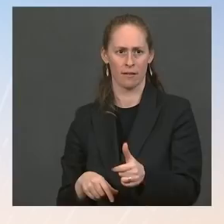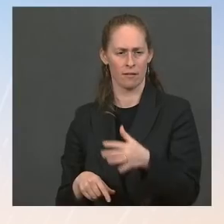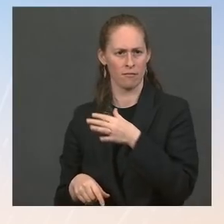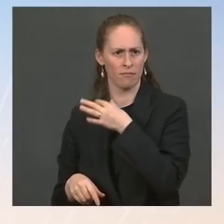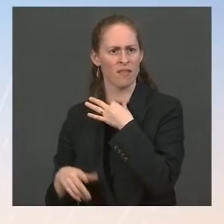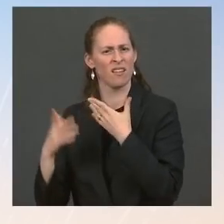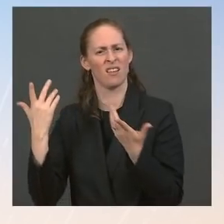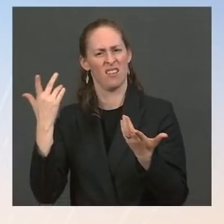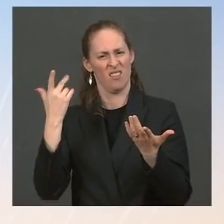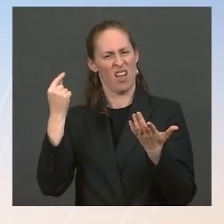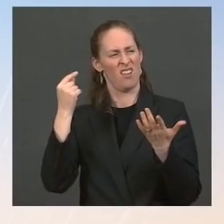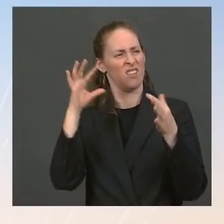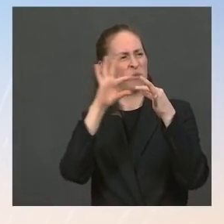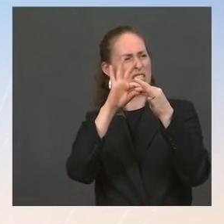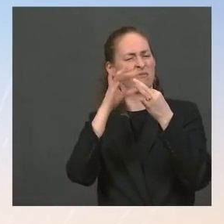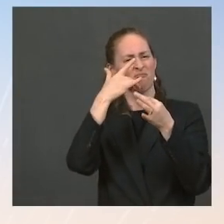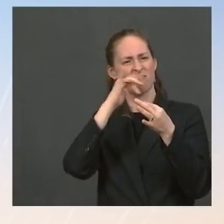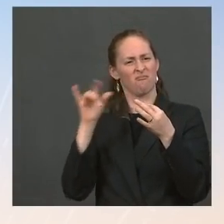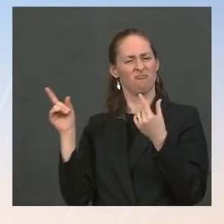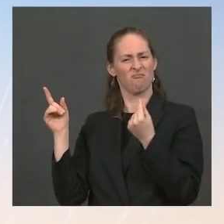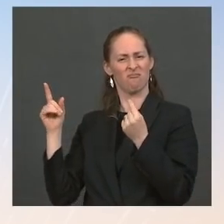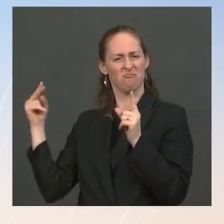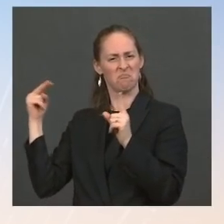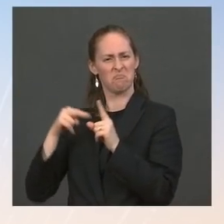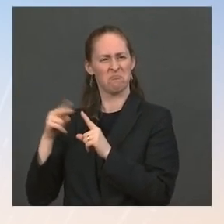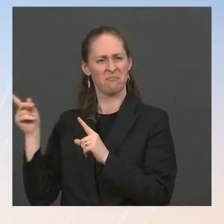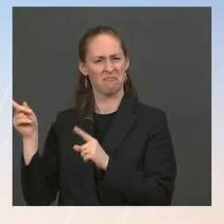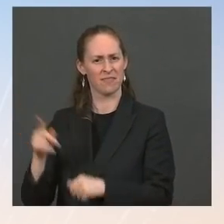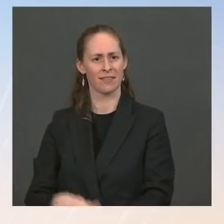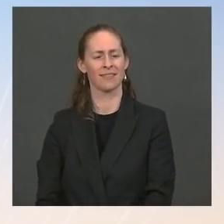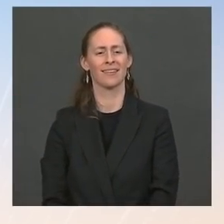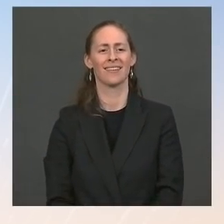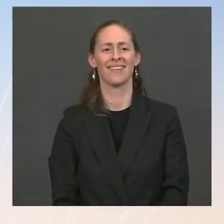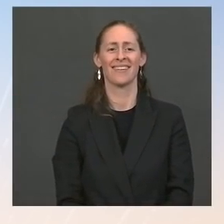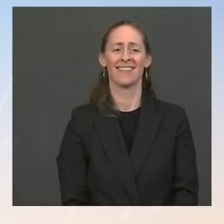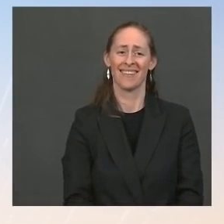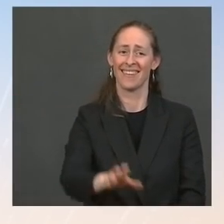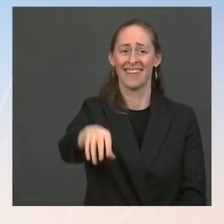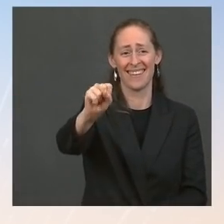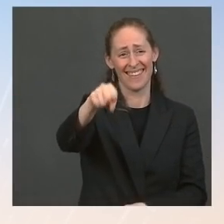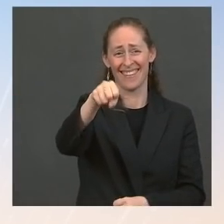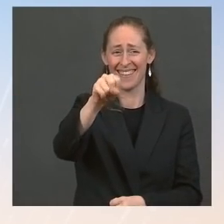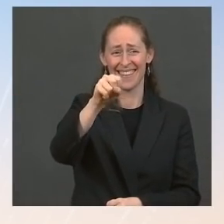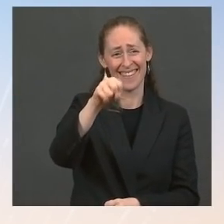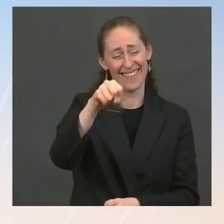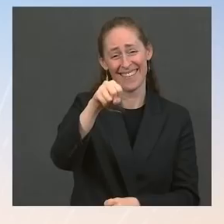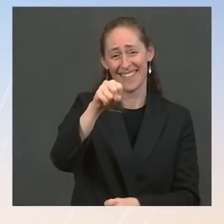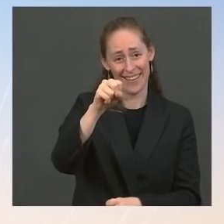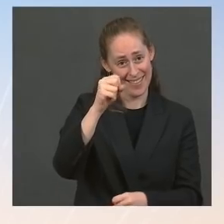Ms. Psaki: Well, I -- I think -- I can confirm, Peter, he still does not consider him an "old friend," so that remains consistent.